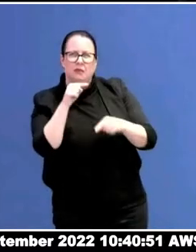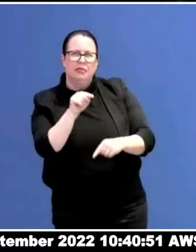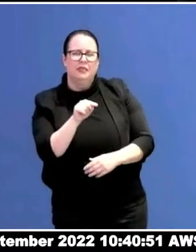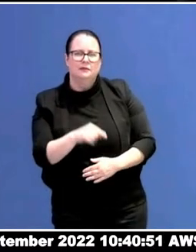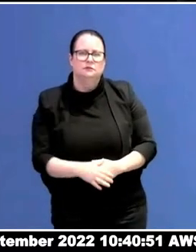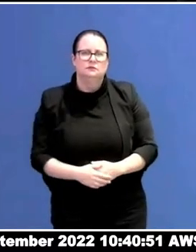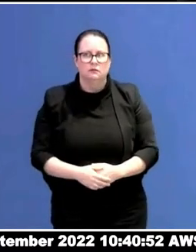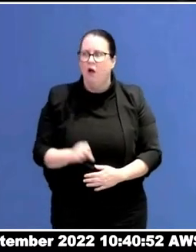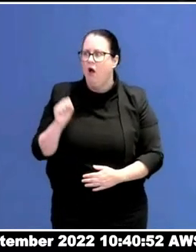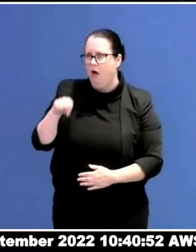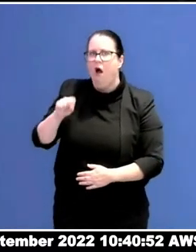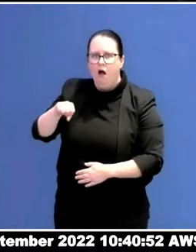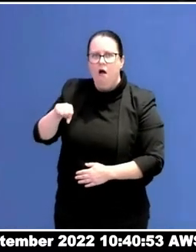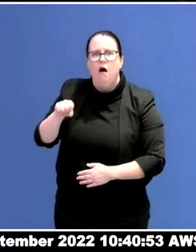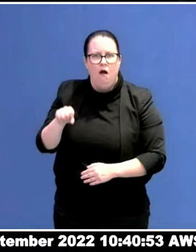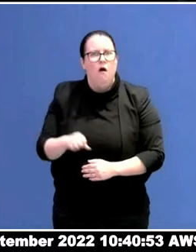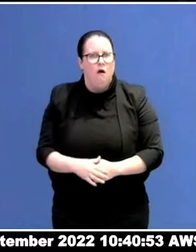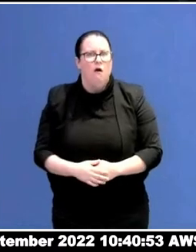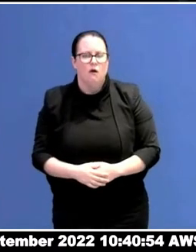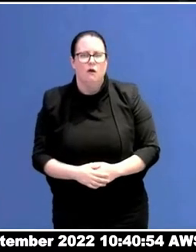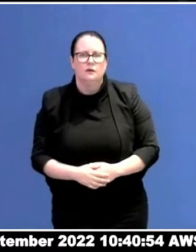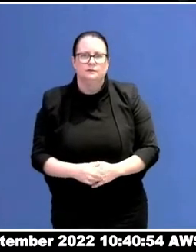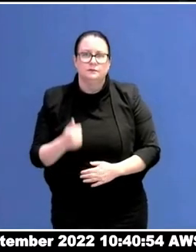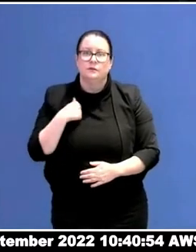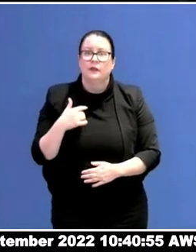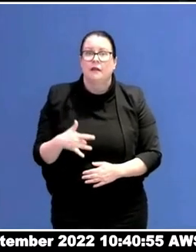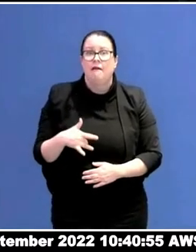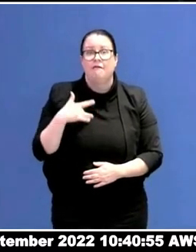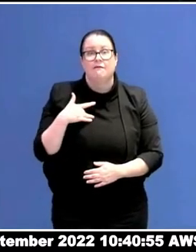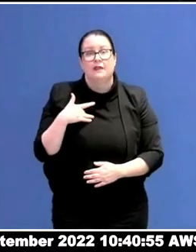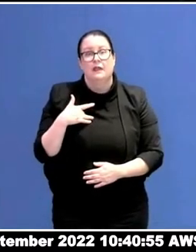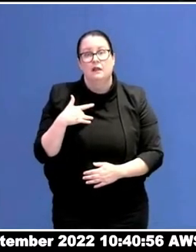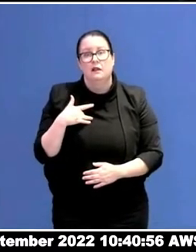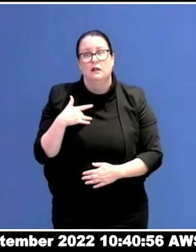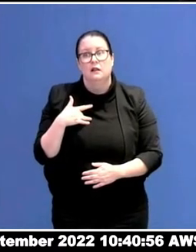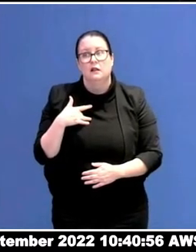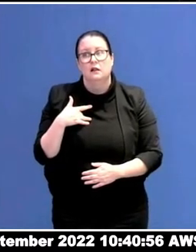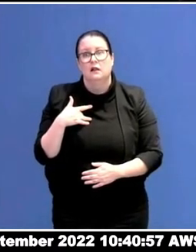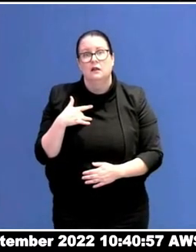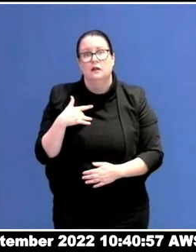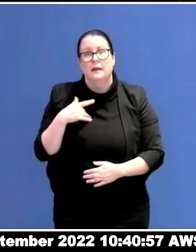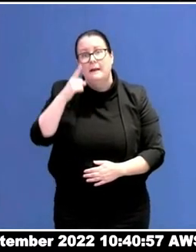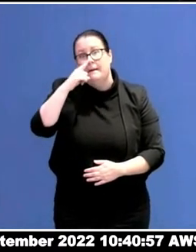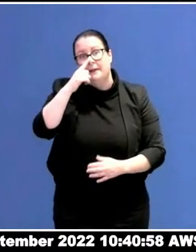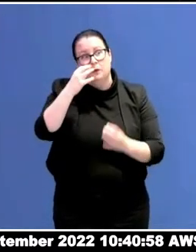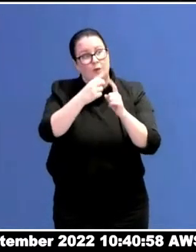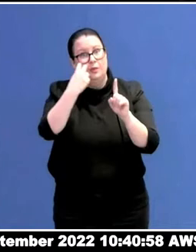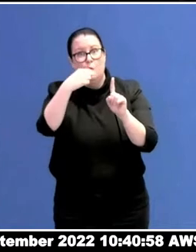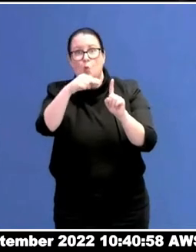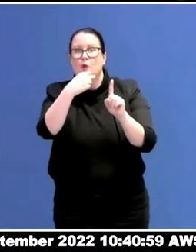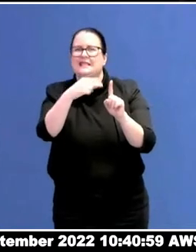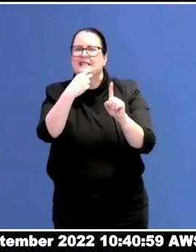Definitely I feel that those that have, from my experience, autism are very